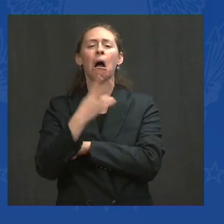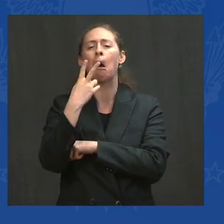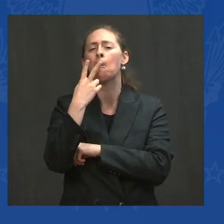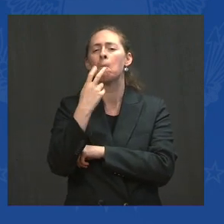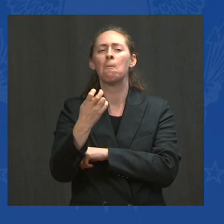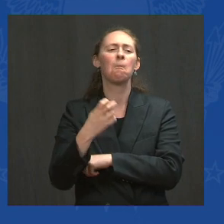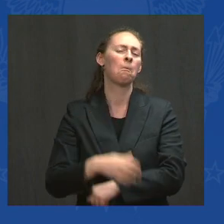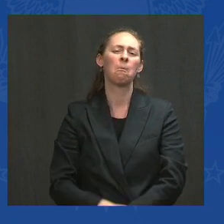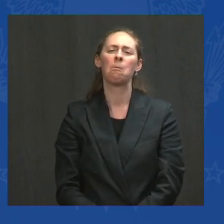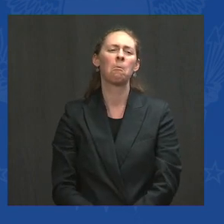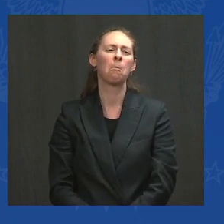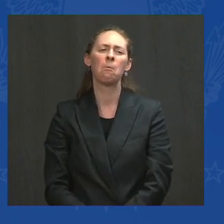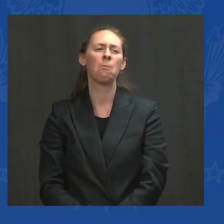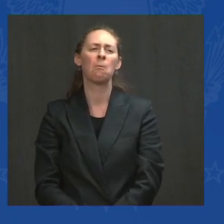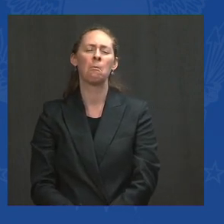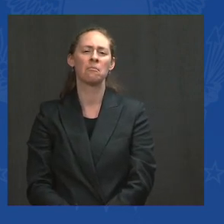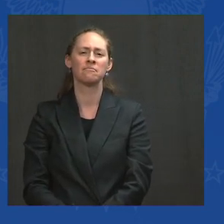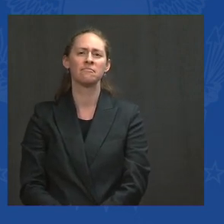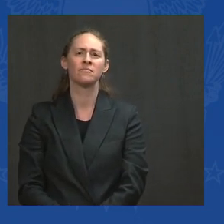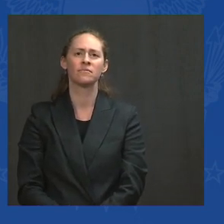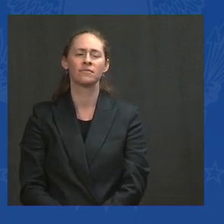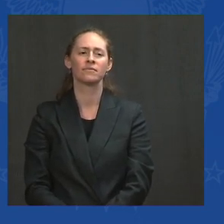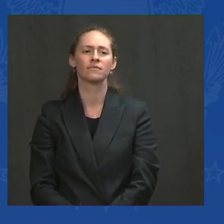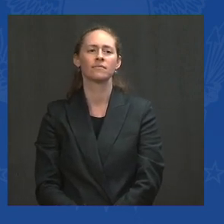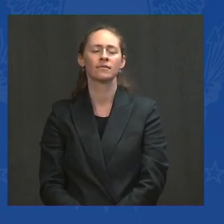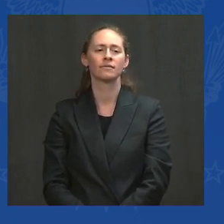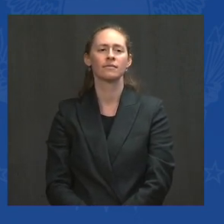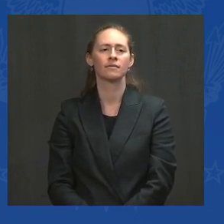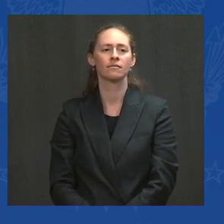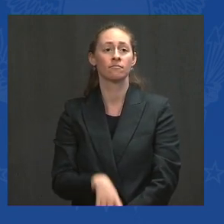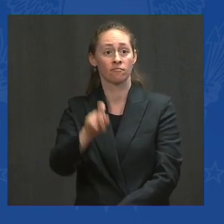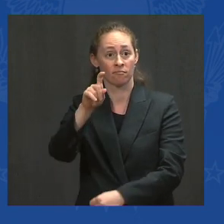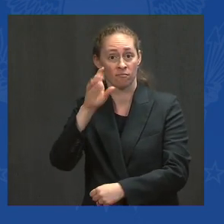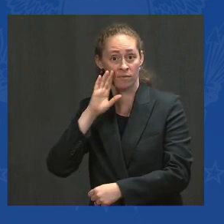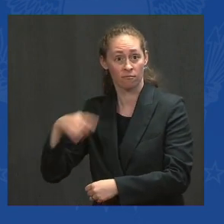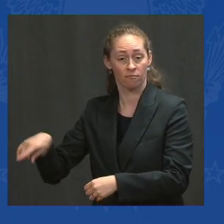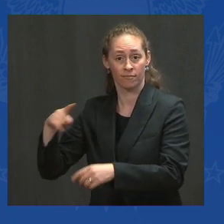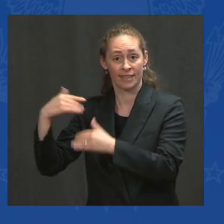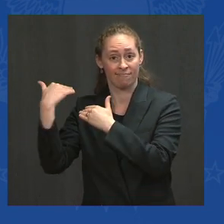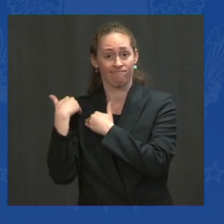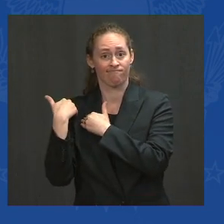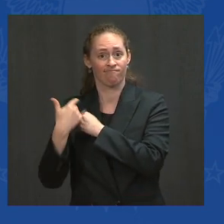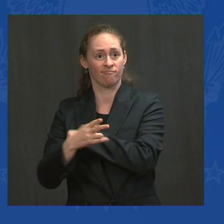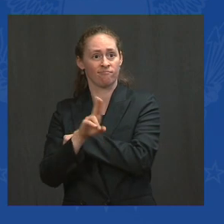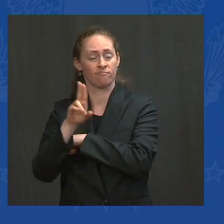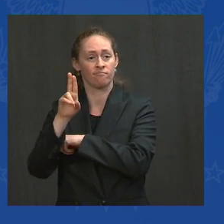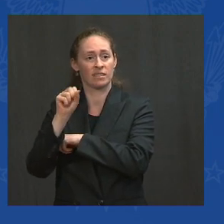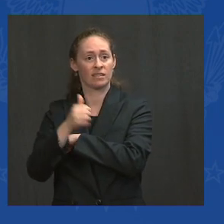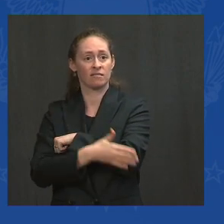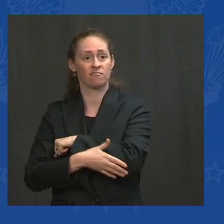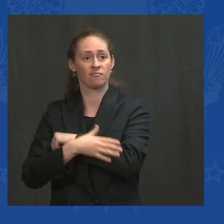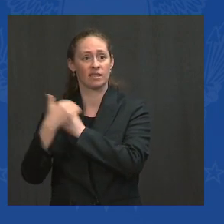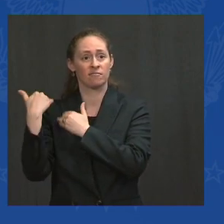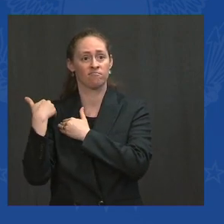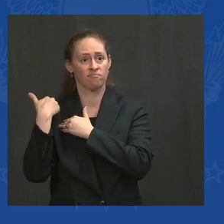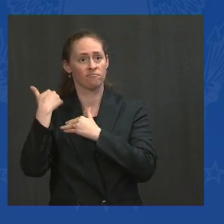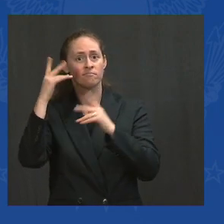The Press: Mr. President, will the United States be responsible for the loss of Afghan civilian lives that could happen after a The President: No.